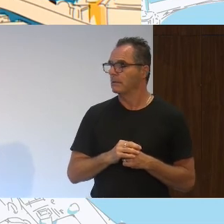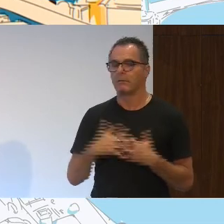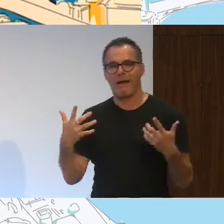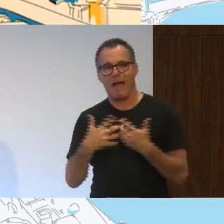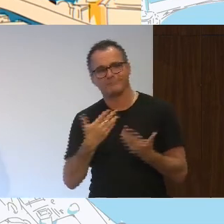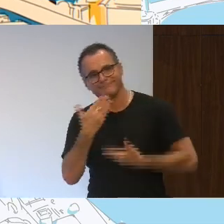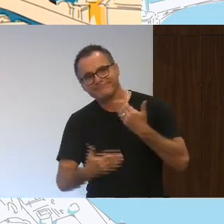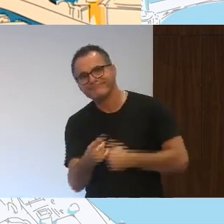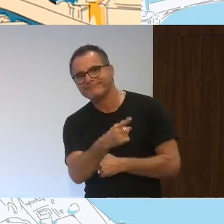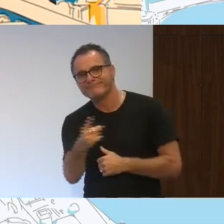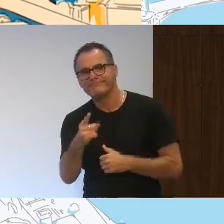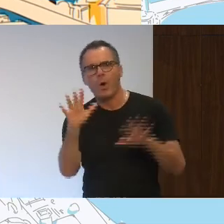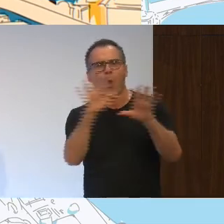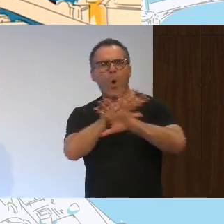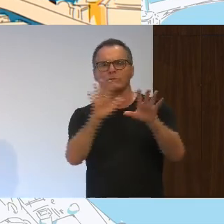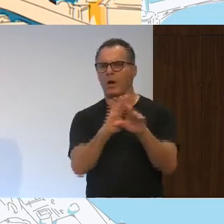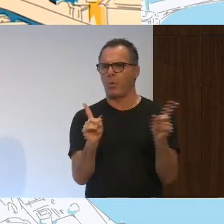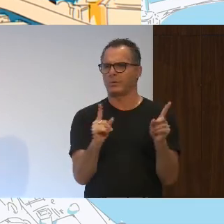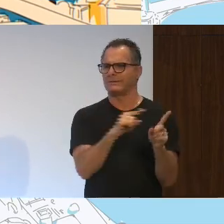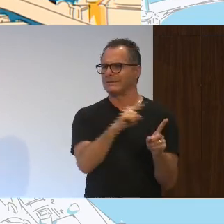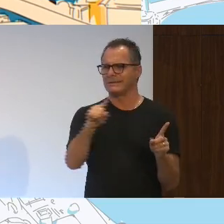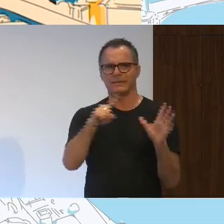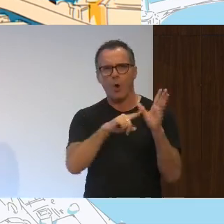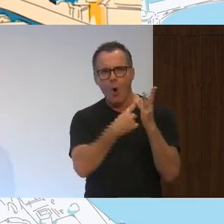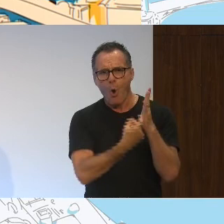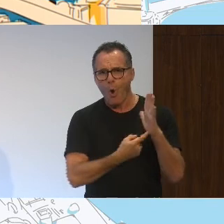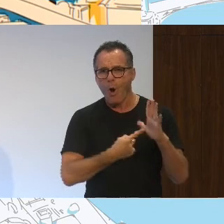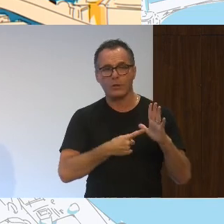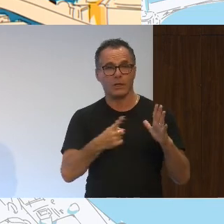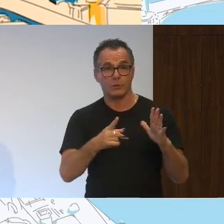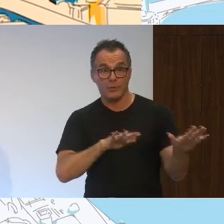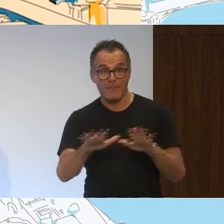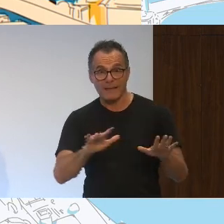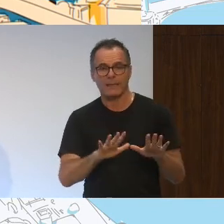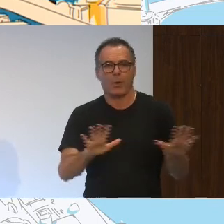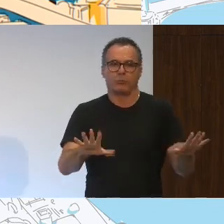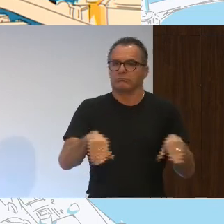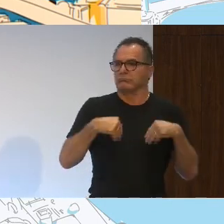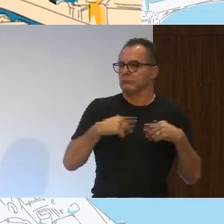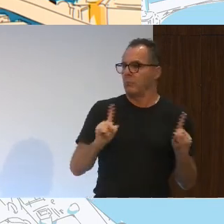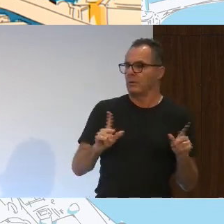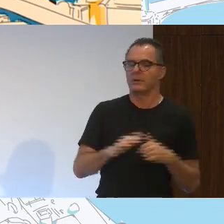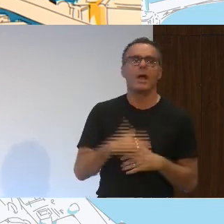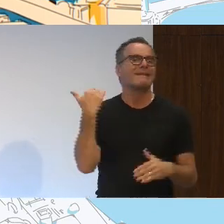about what aura is and when they should panic and not panic? Oh, never panic. Panic is bad.